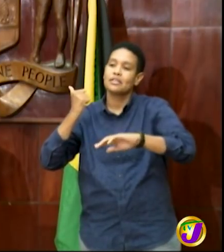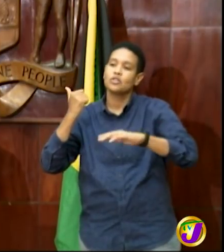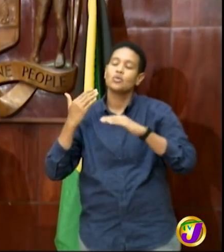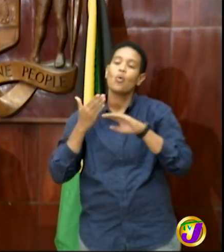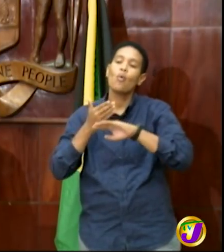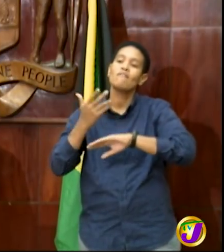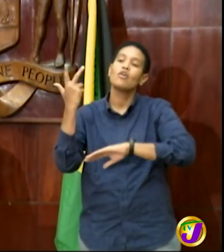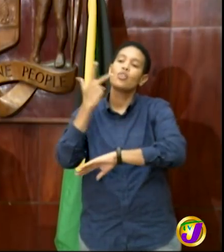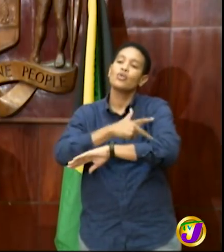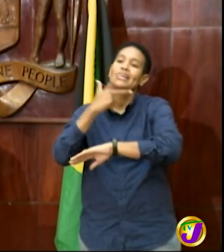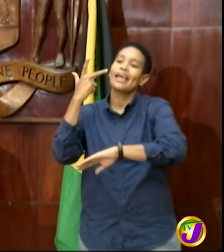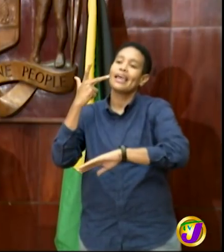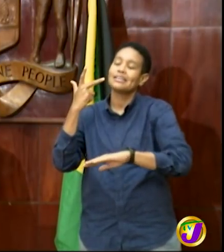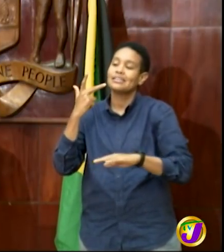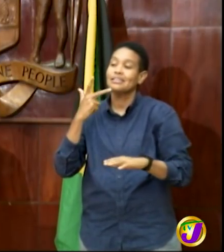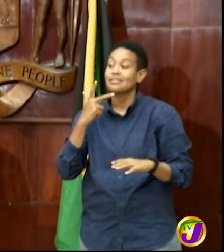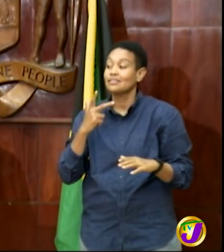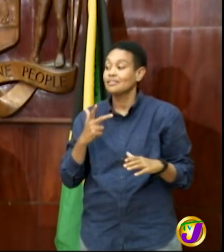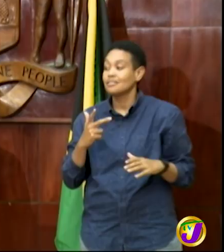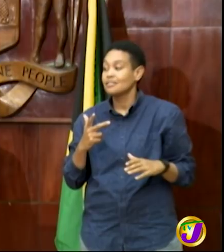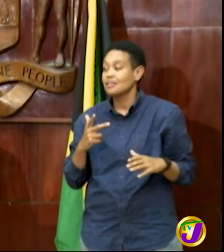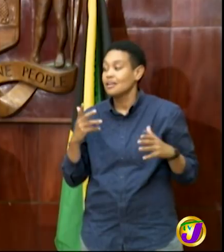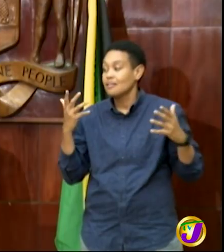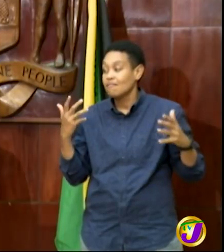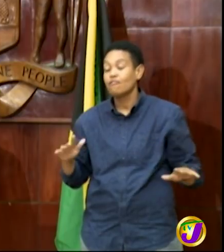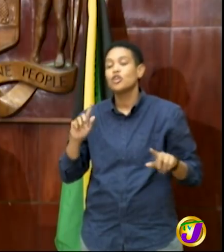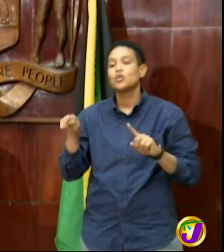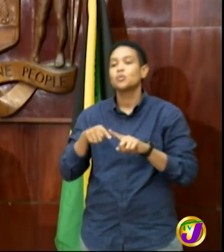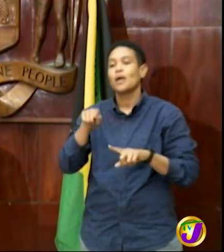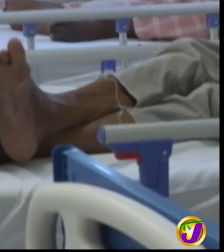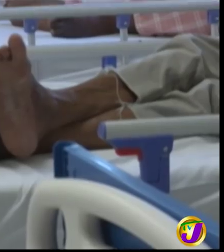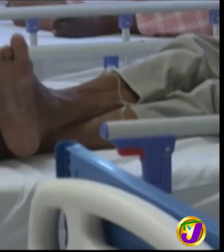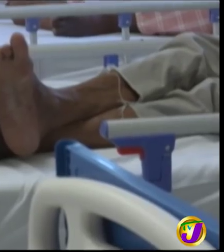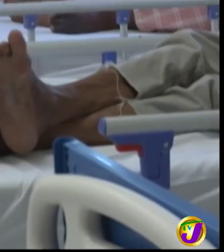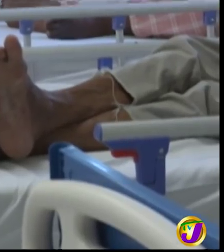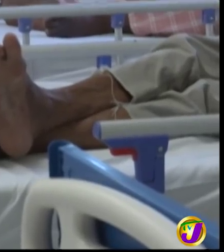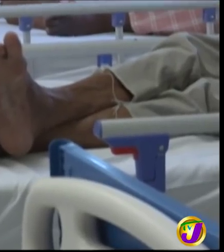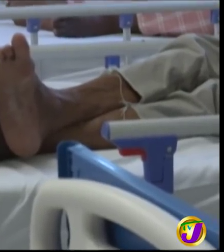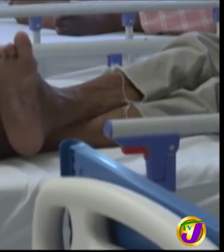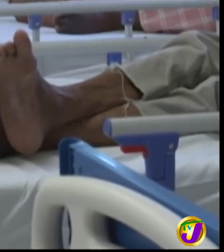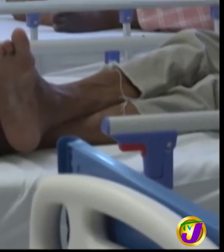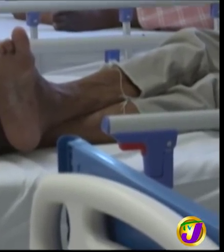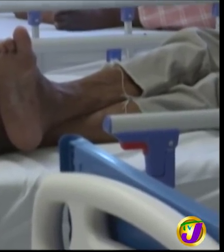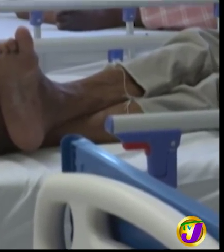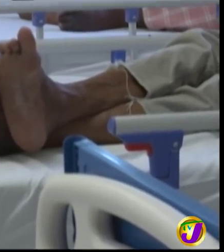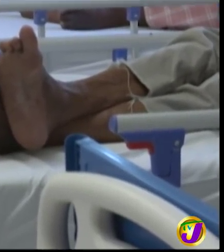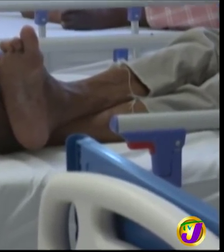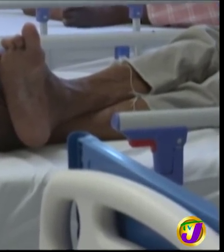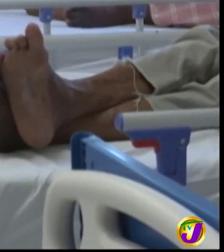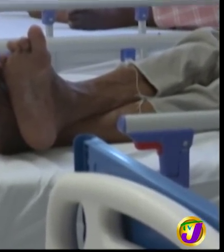days concluding on April 3rd this program will provide 100 jobs for